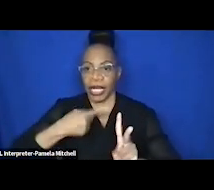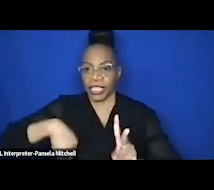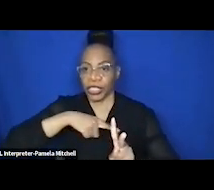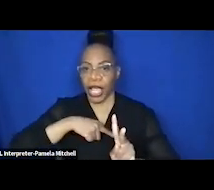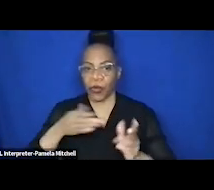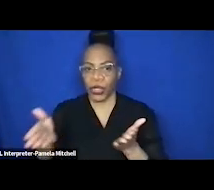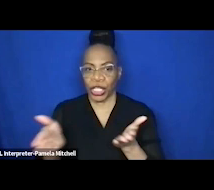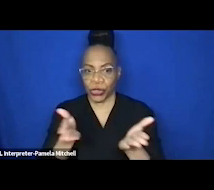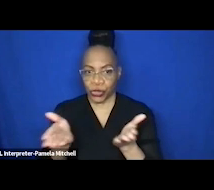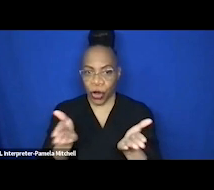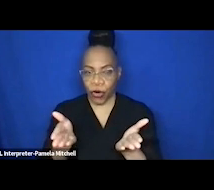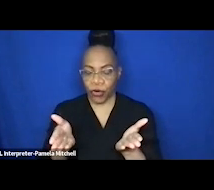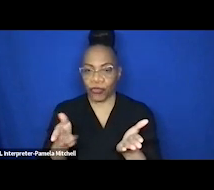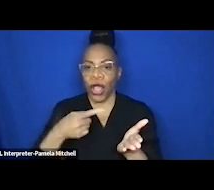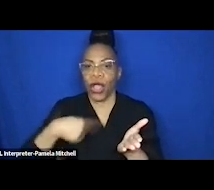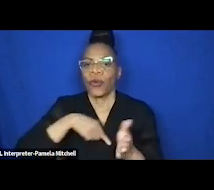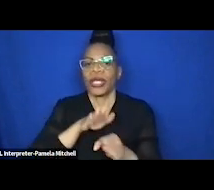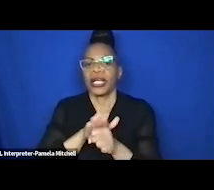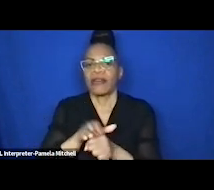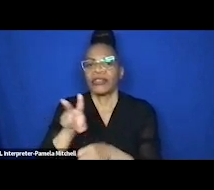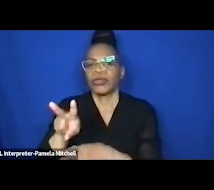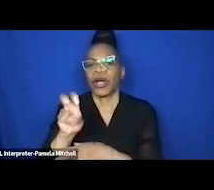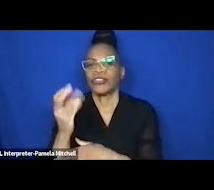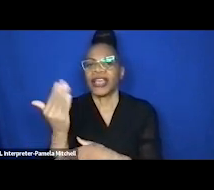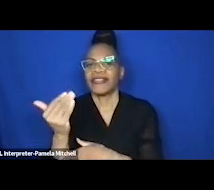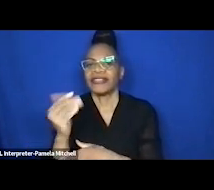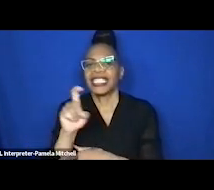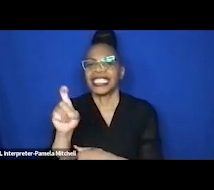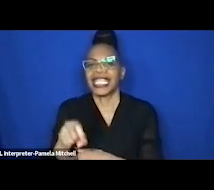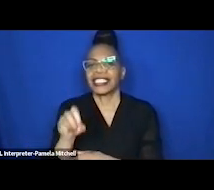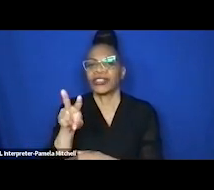So we cover 215 of Texas's 254 counties,